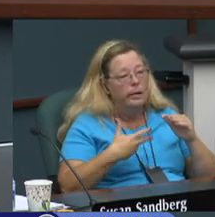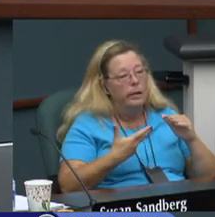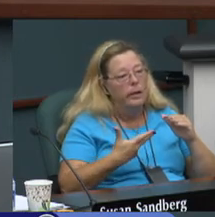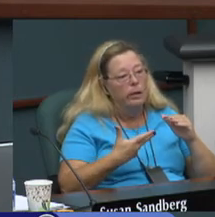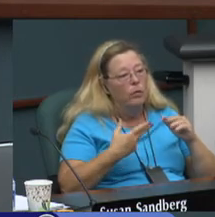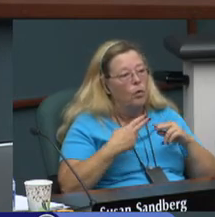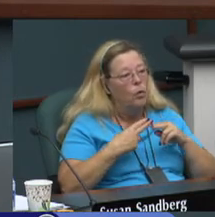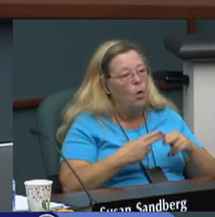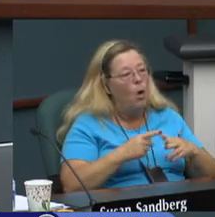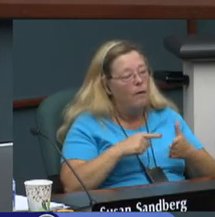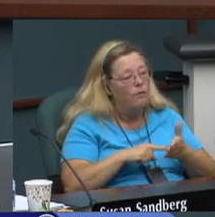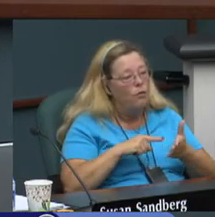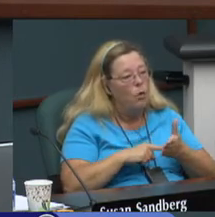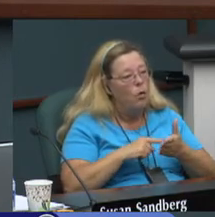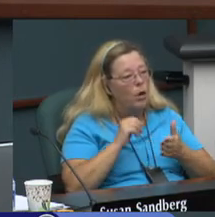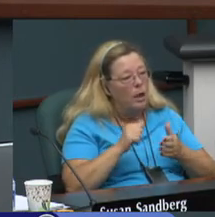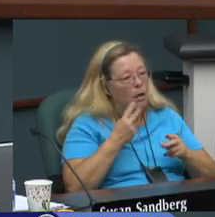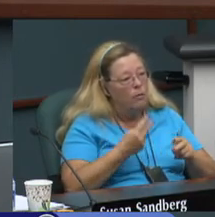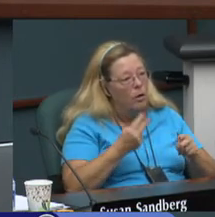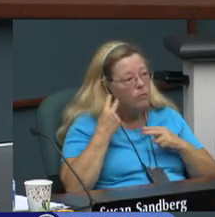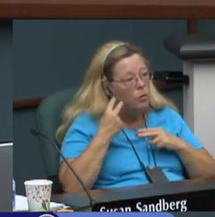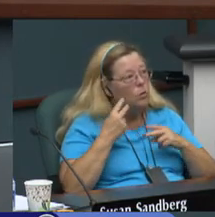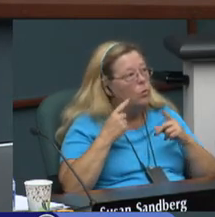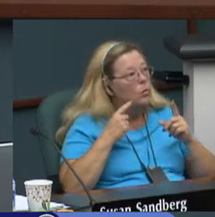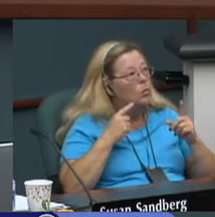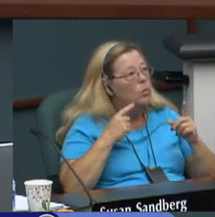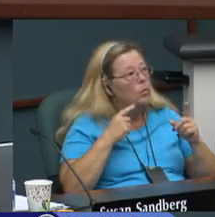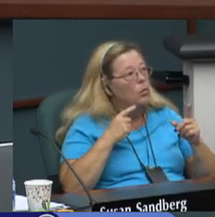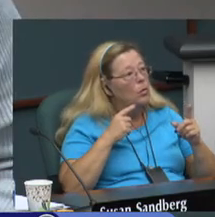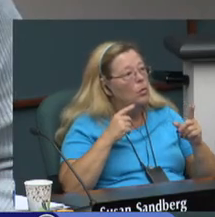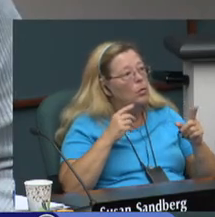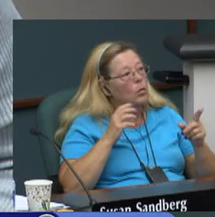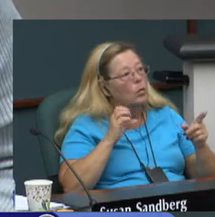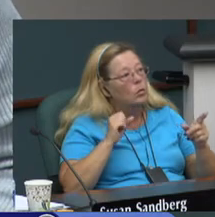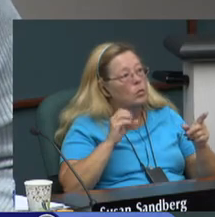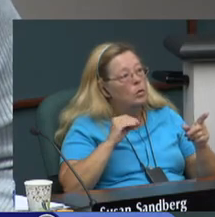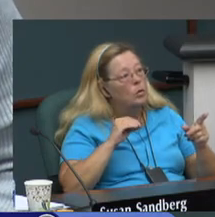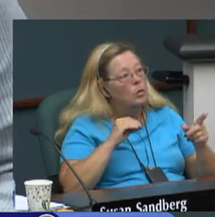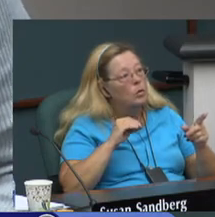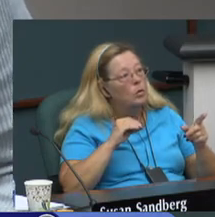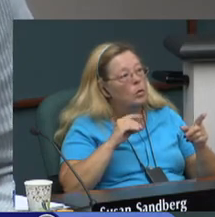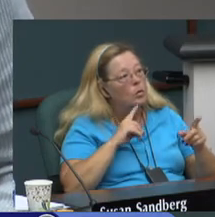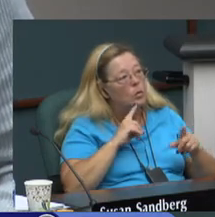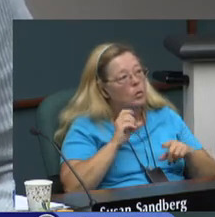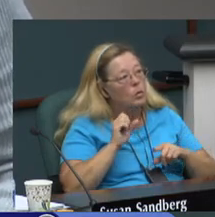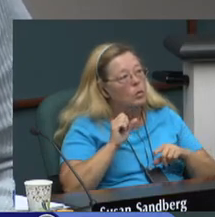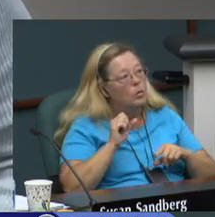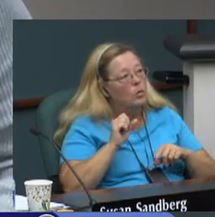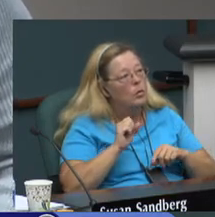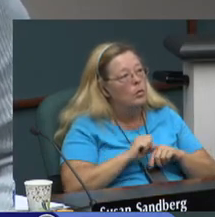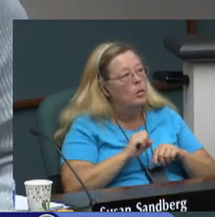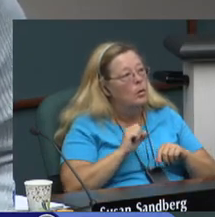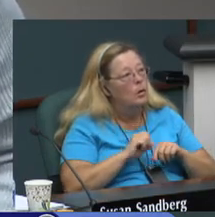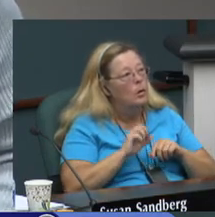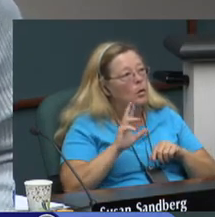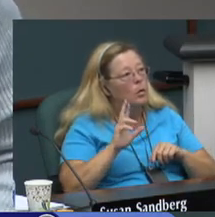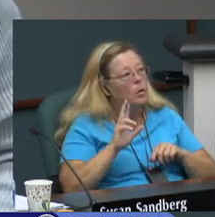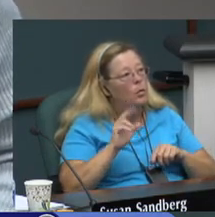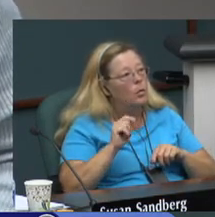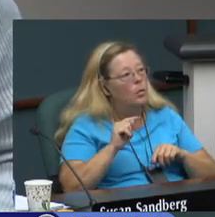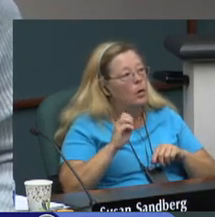affordable can we review those briefly so the the actual rates are not in the